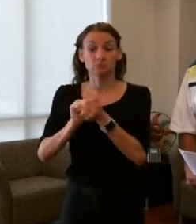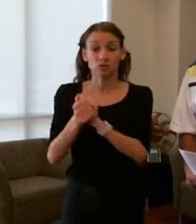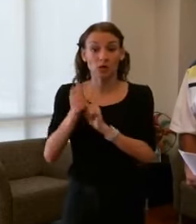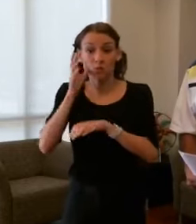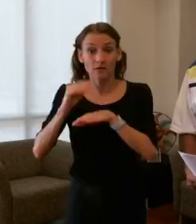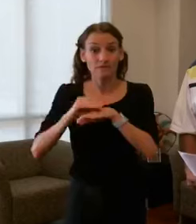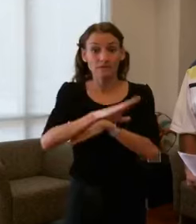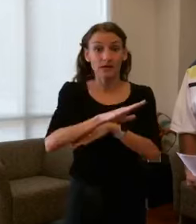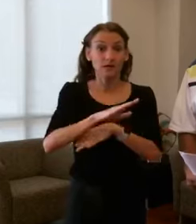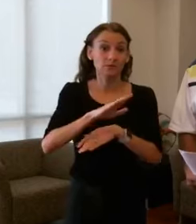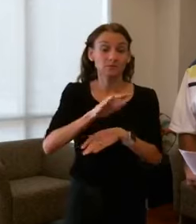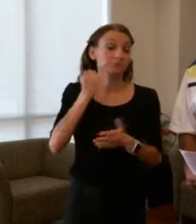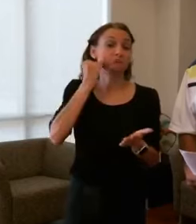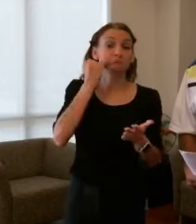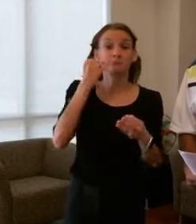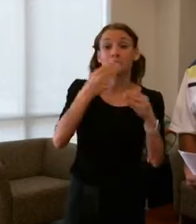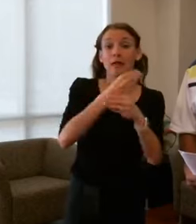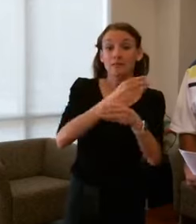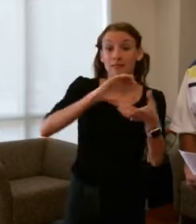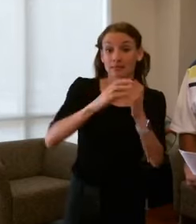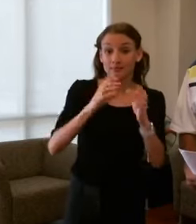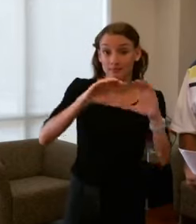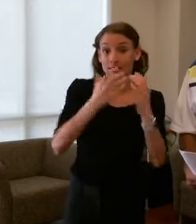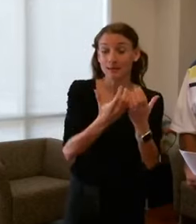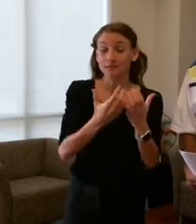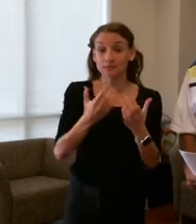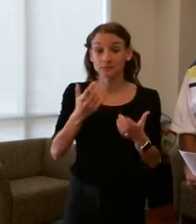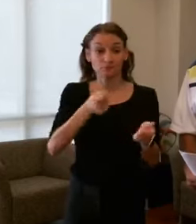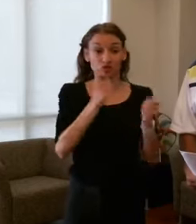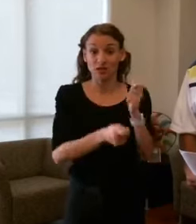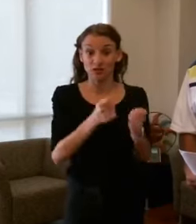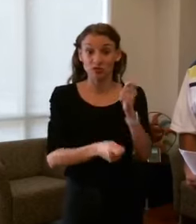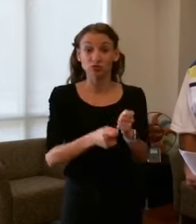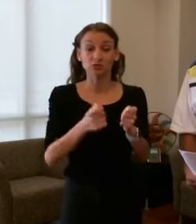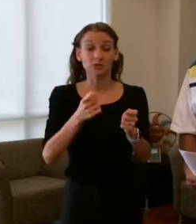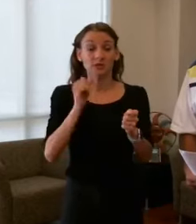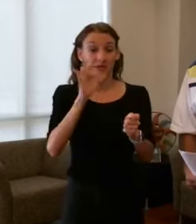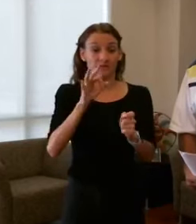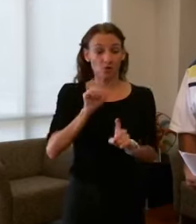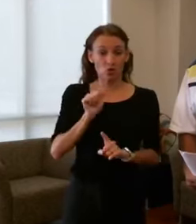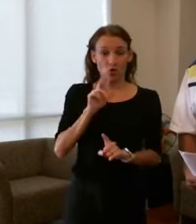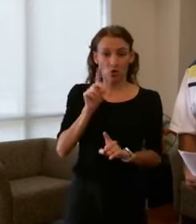If they determine that the student is still thinking access to advanced math concepts